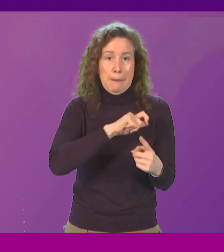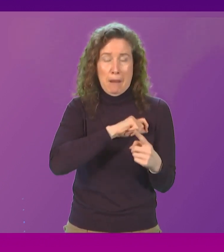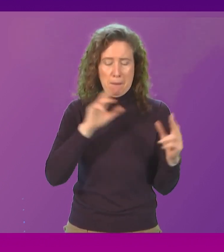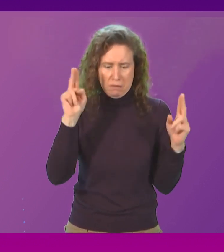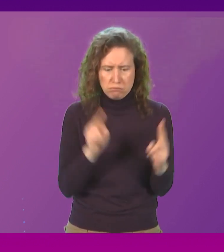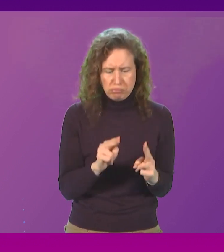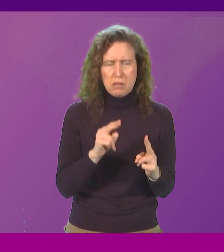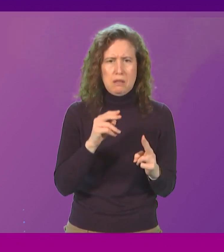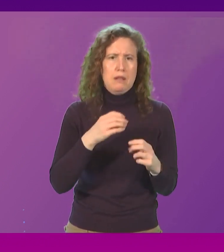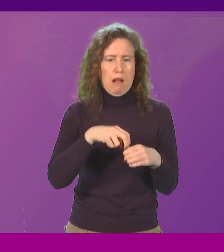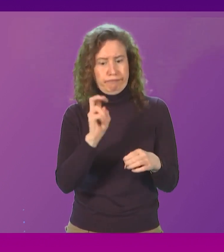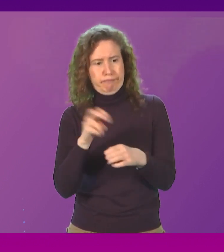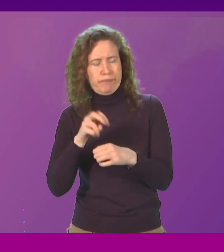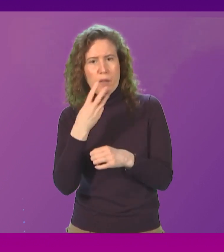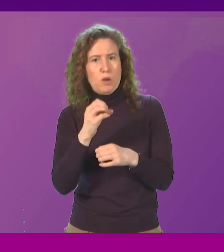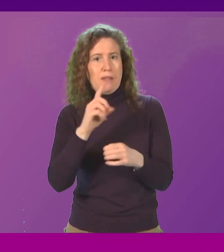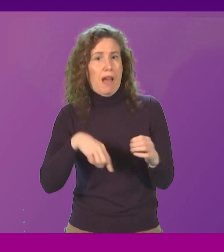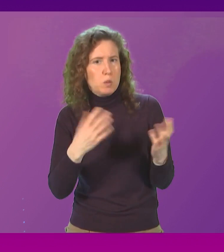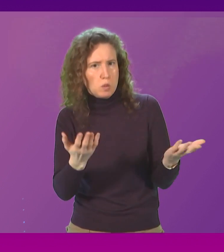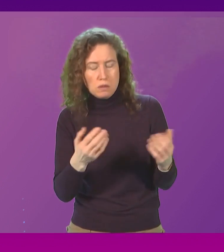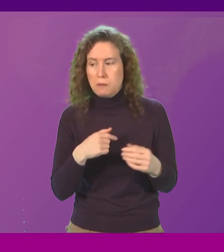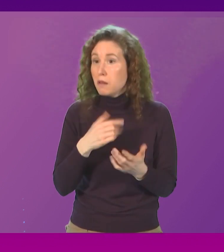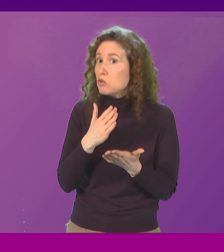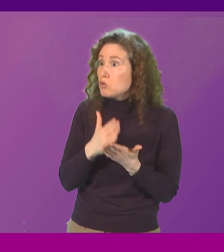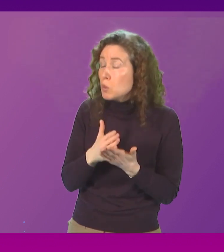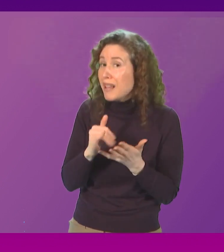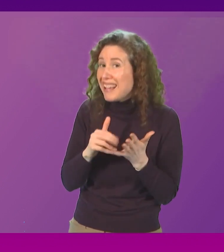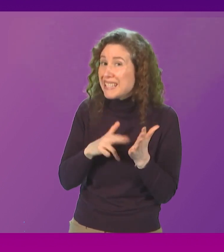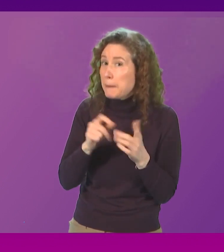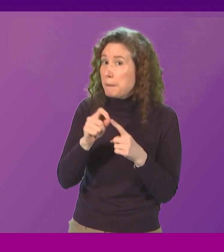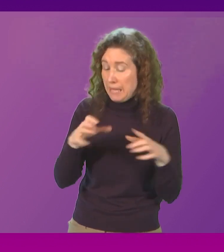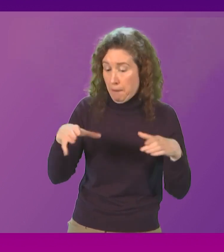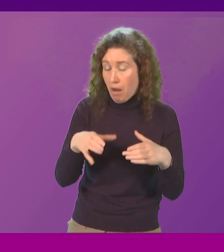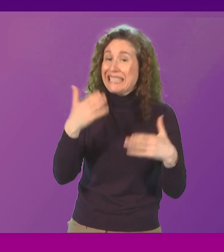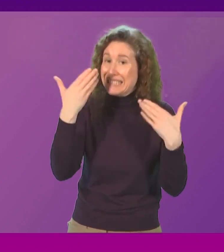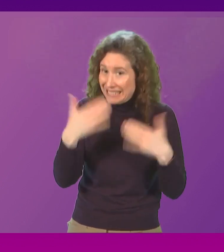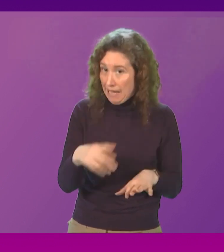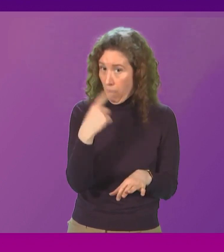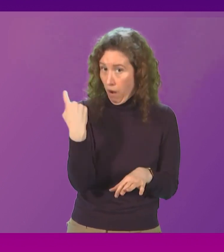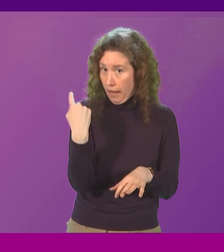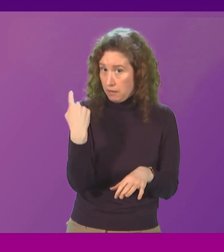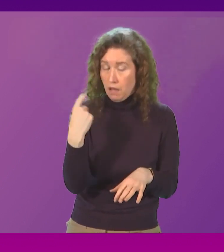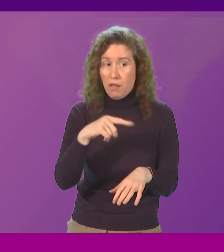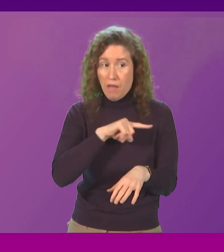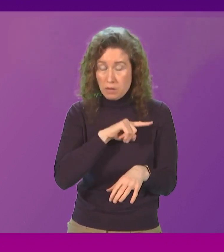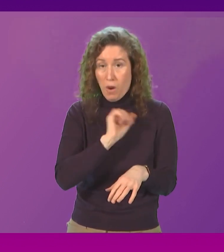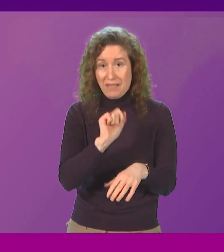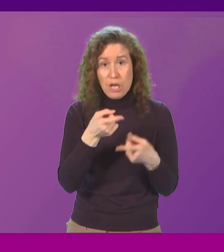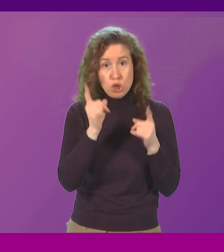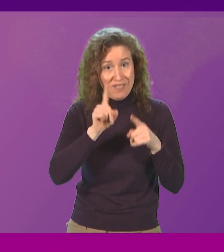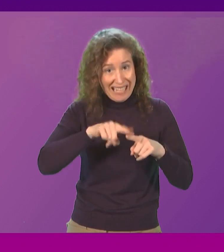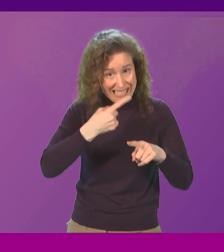The truth is that the SNP as a party did lie, which is why its chief executive and its head